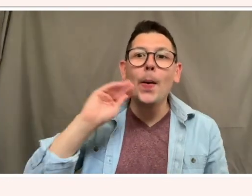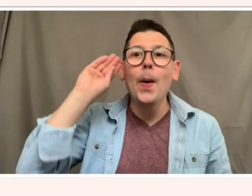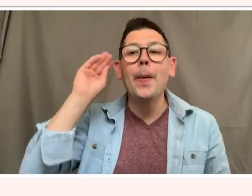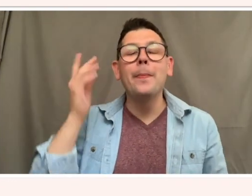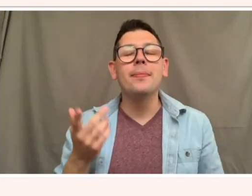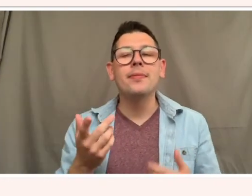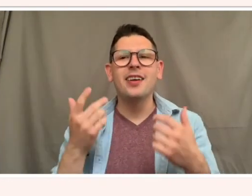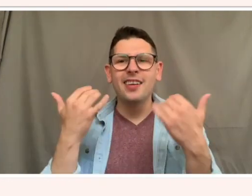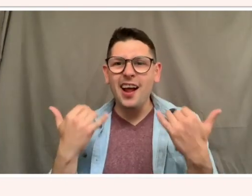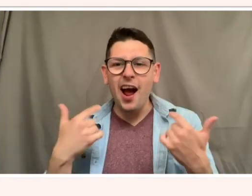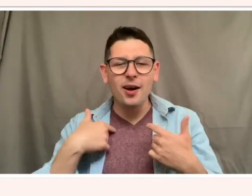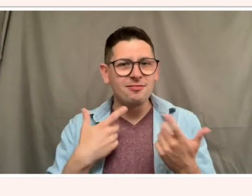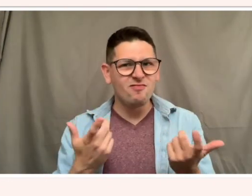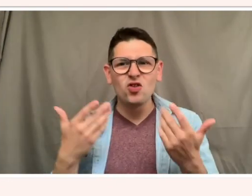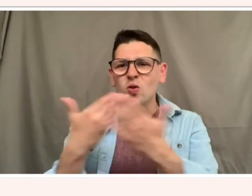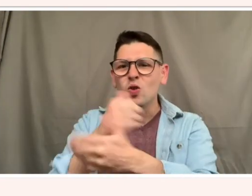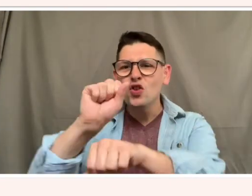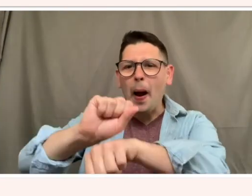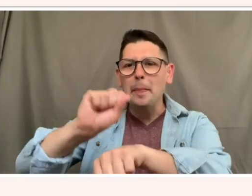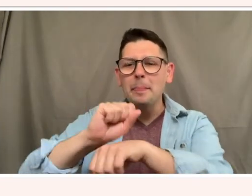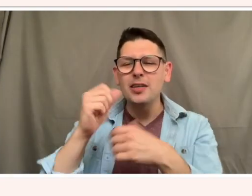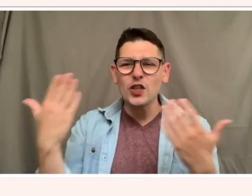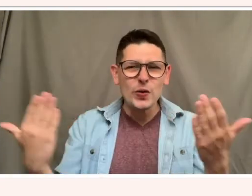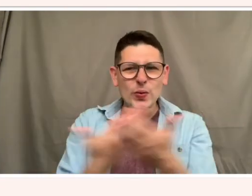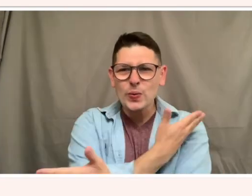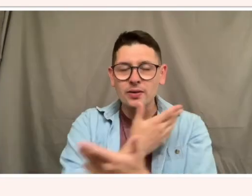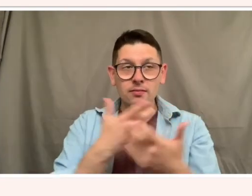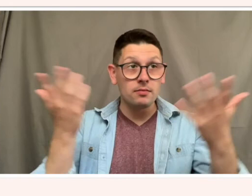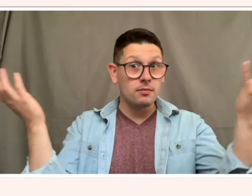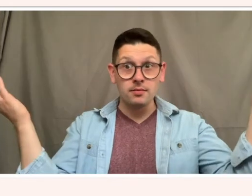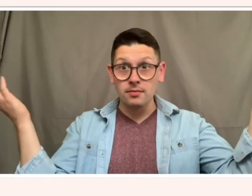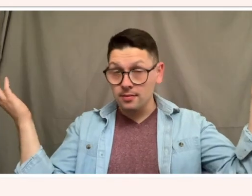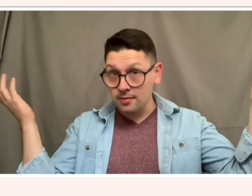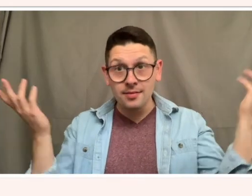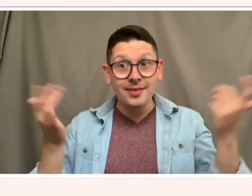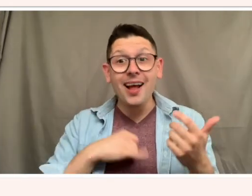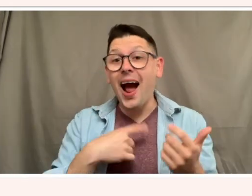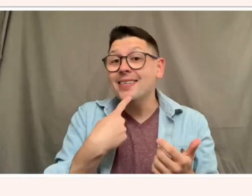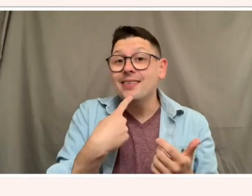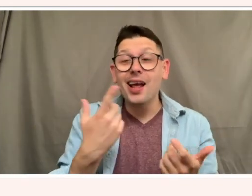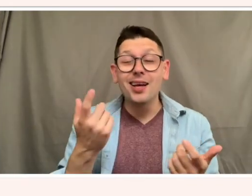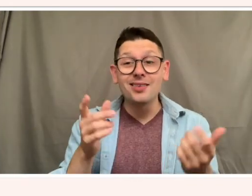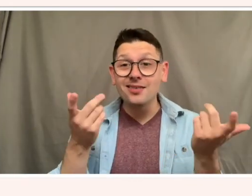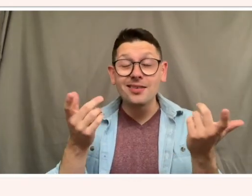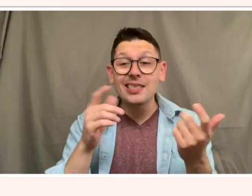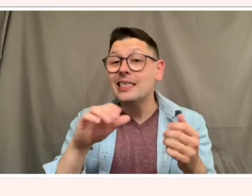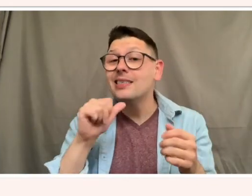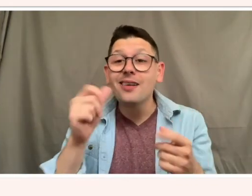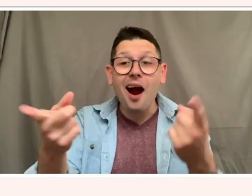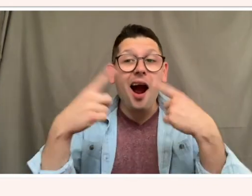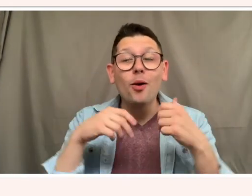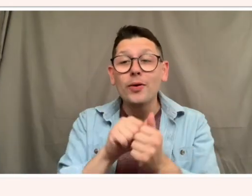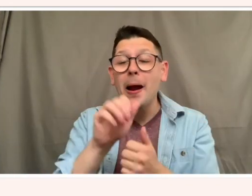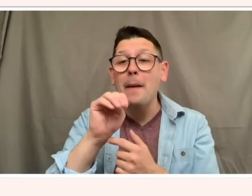Working from our own homes and staying there. Like I said, it's like having a completely new job.